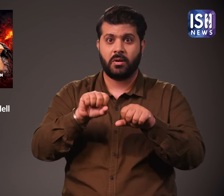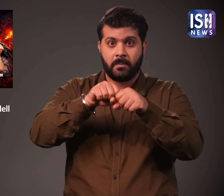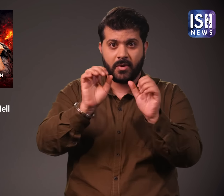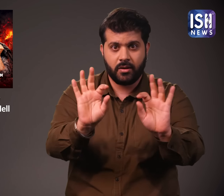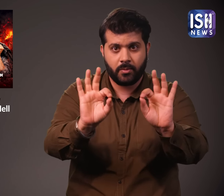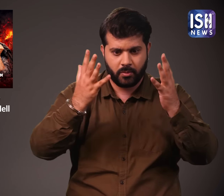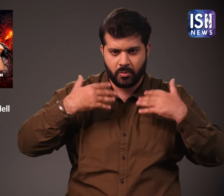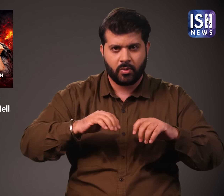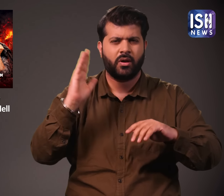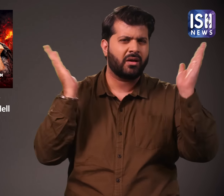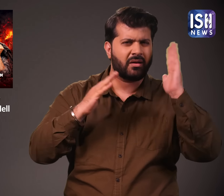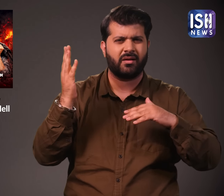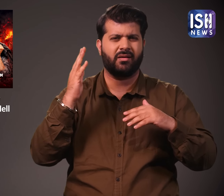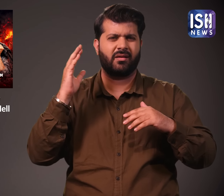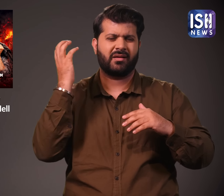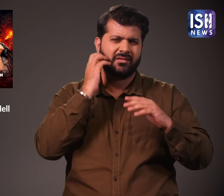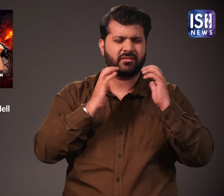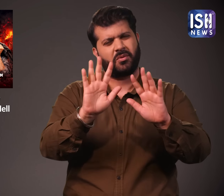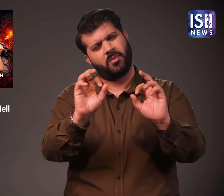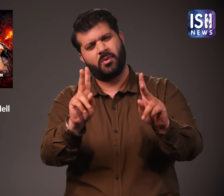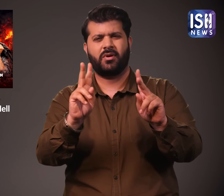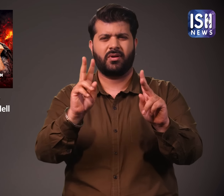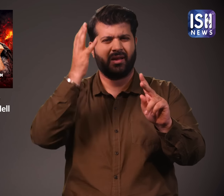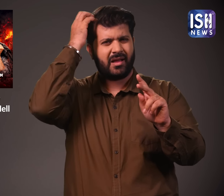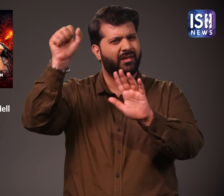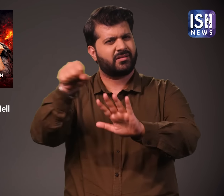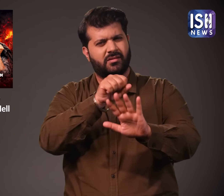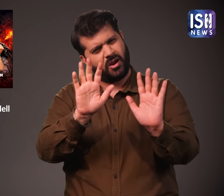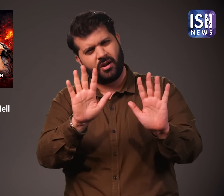Actions like hitting, scratching, or pulling hair were tolerated.